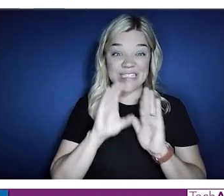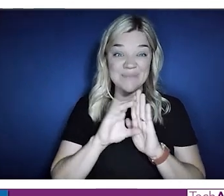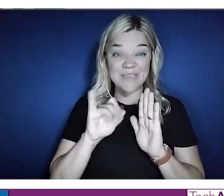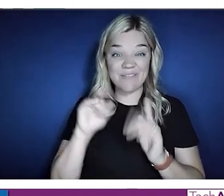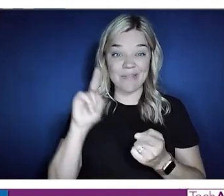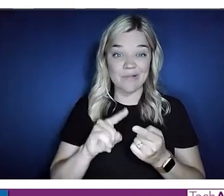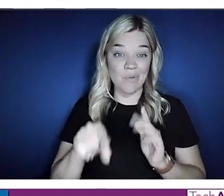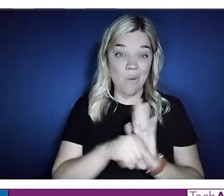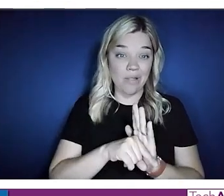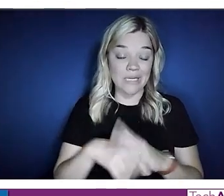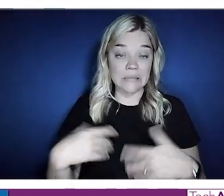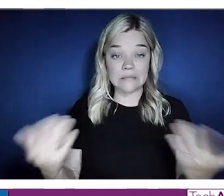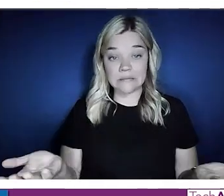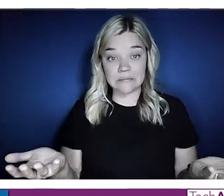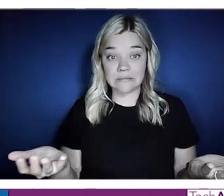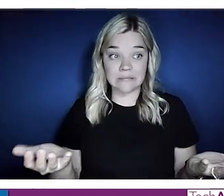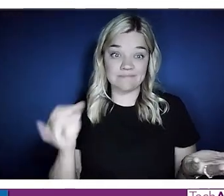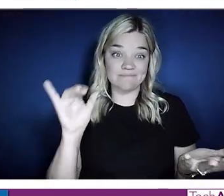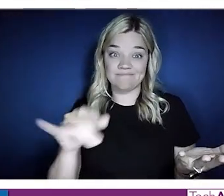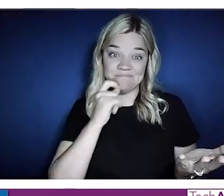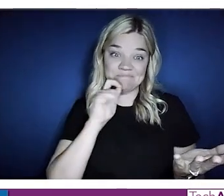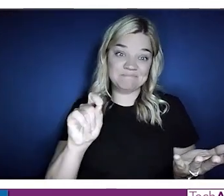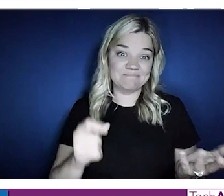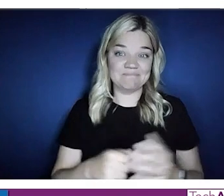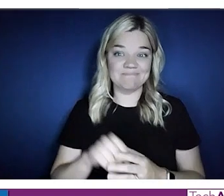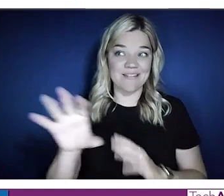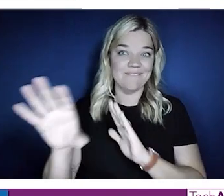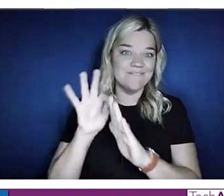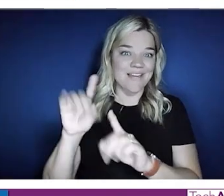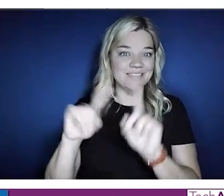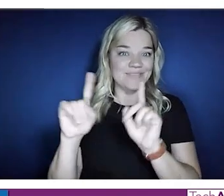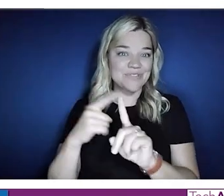It's just low quality. I would find a different source, unfortunately, which is hard.